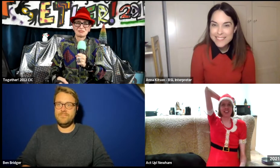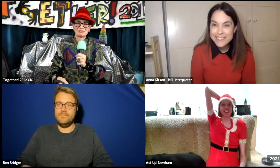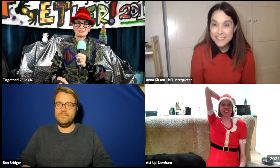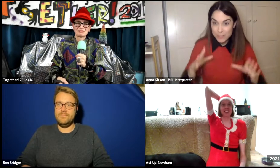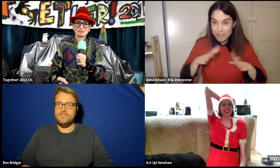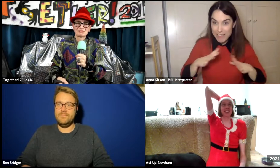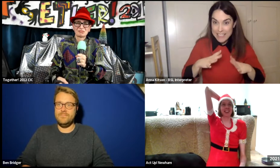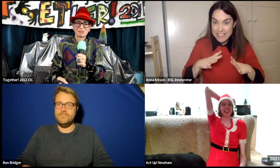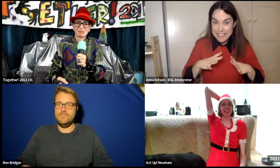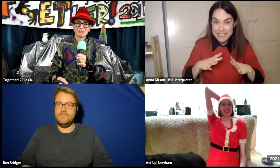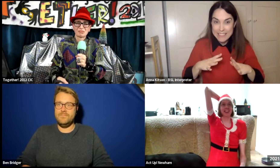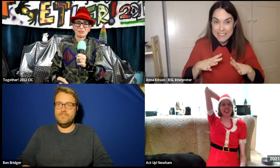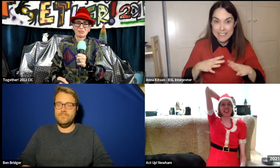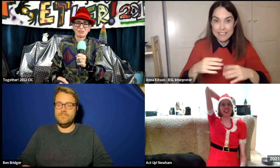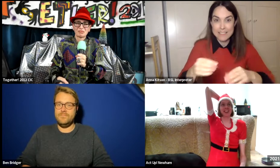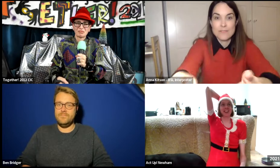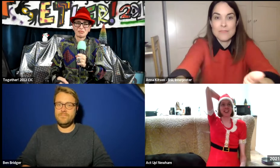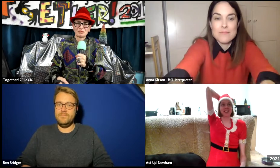It's cold -- she